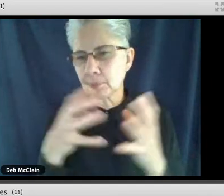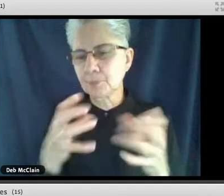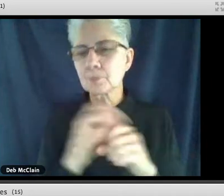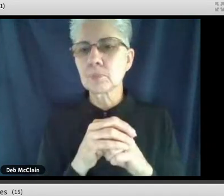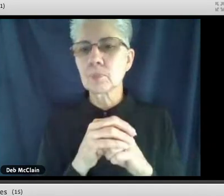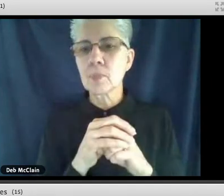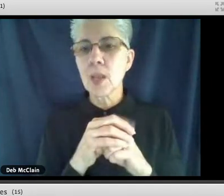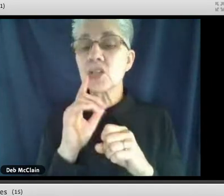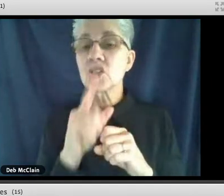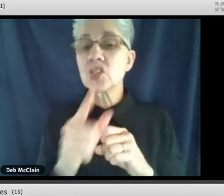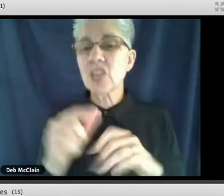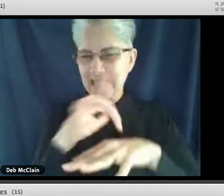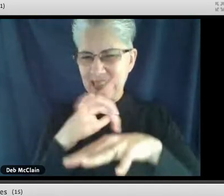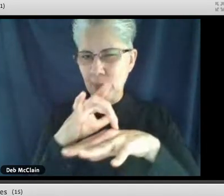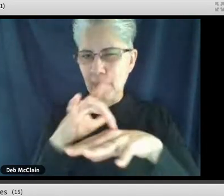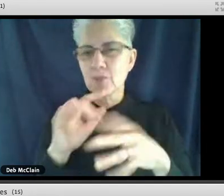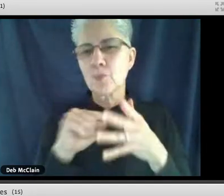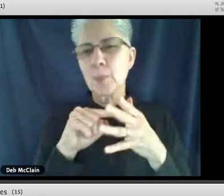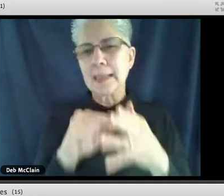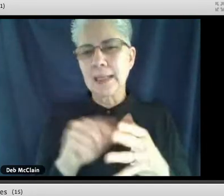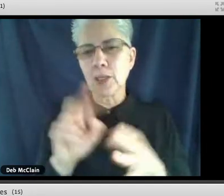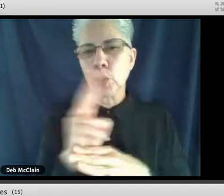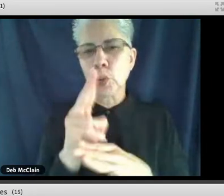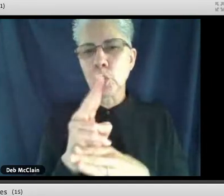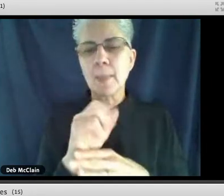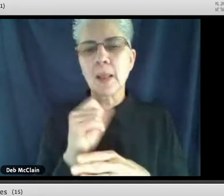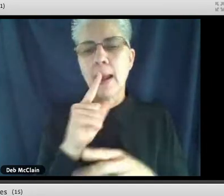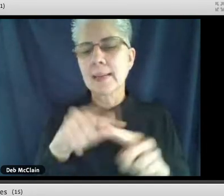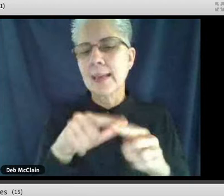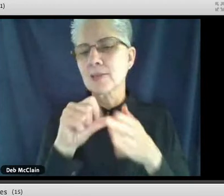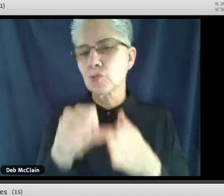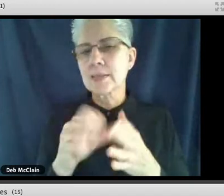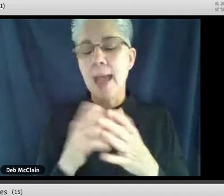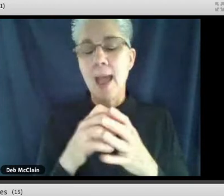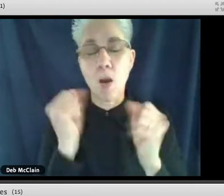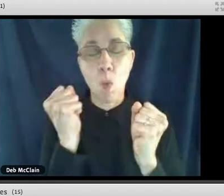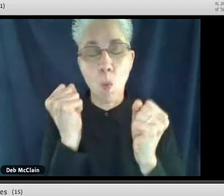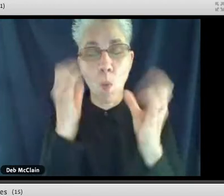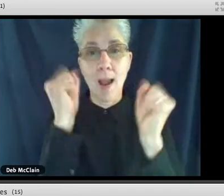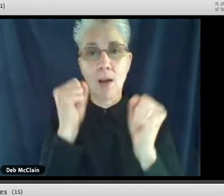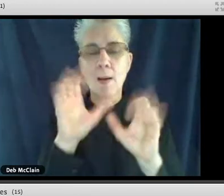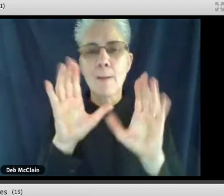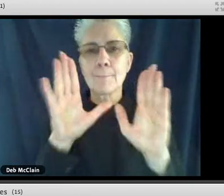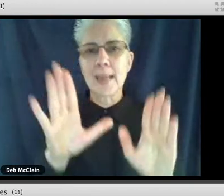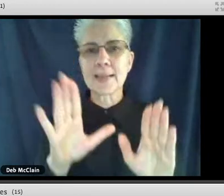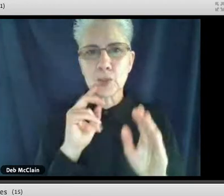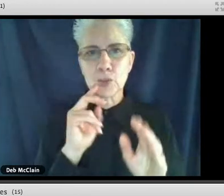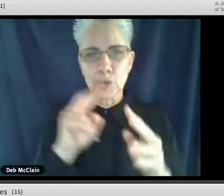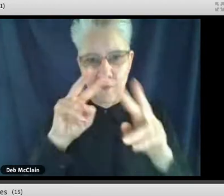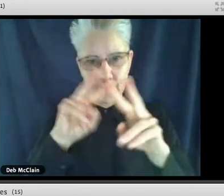Just the tip of the iceberg for usability, but I cannot stress how eye-opening and amazing it is to do a usability study.